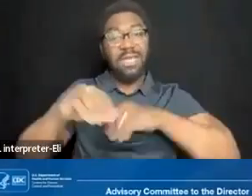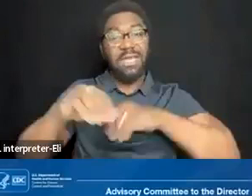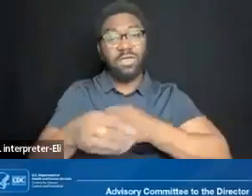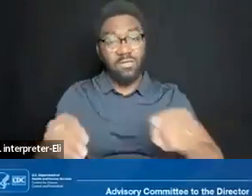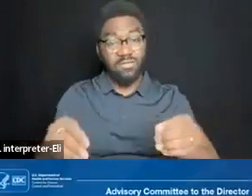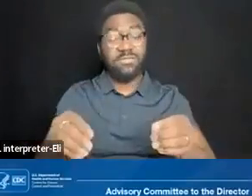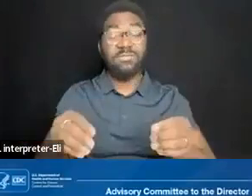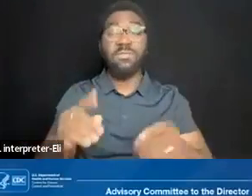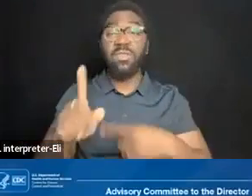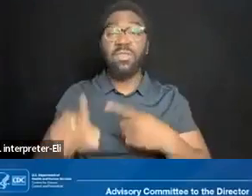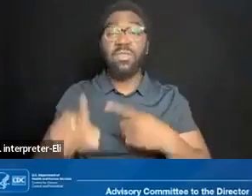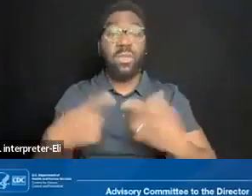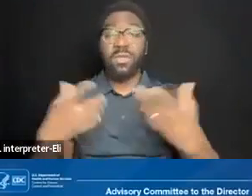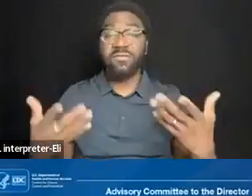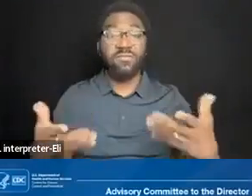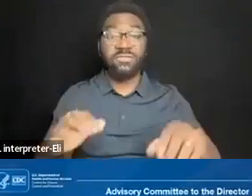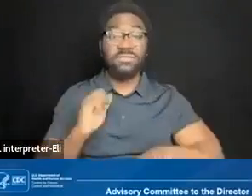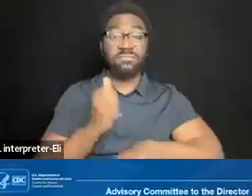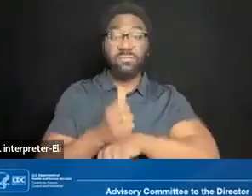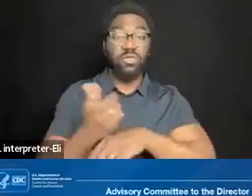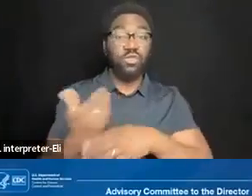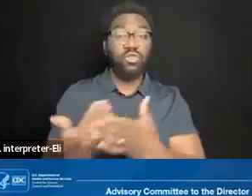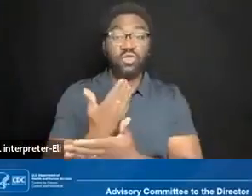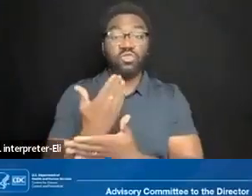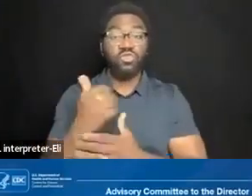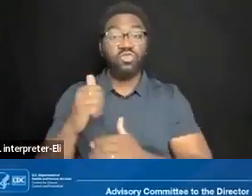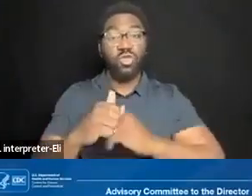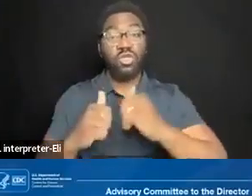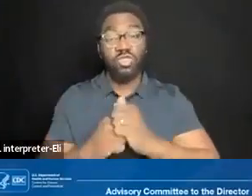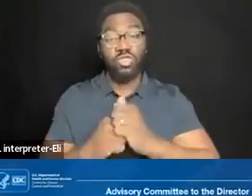I am empowering the CIO leaders, such as Jim Perkle,